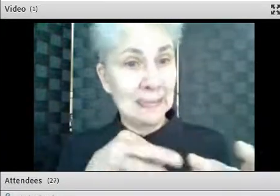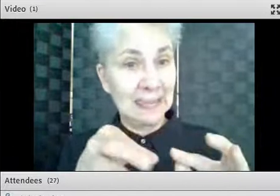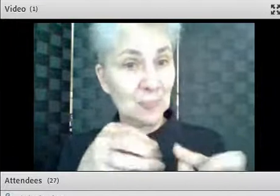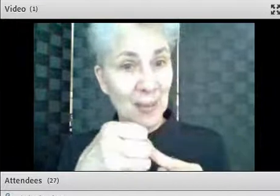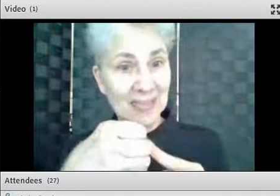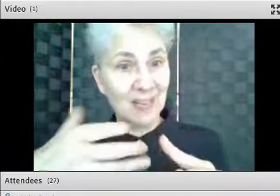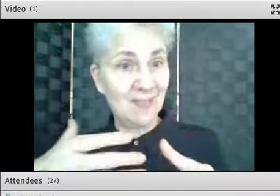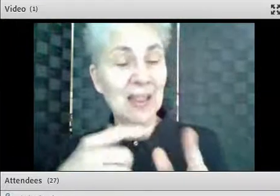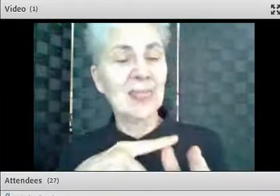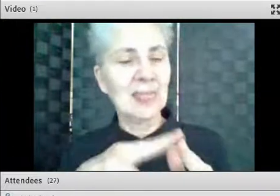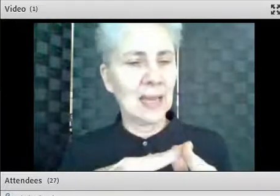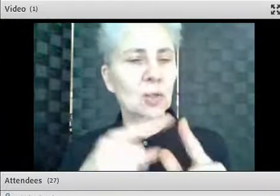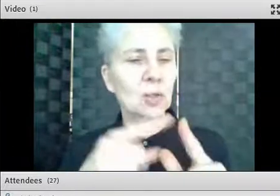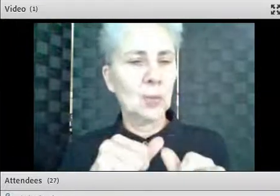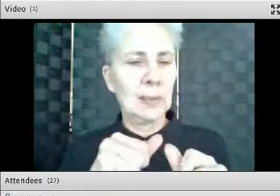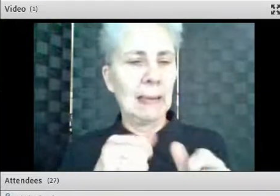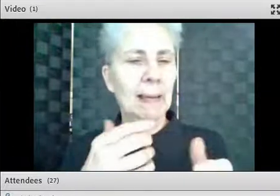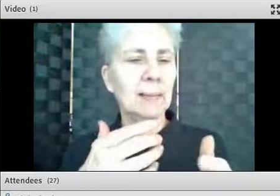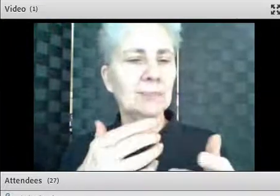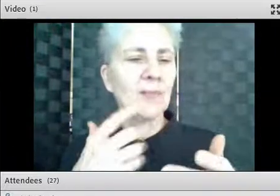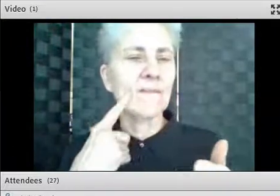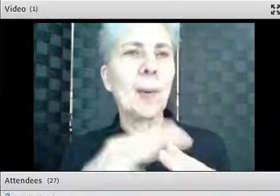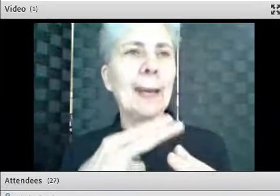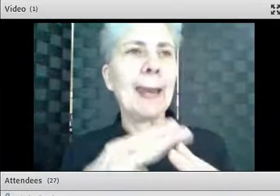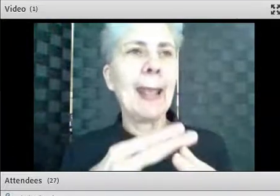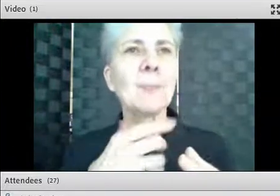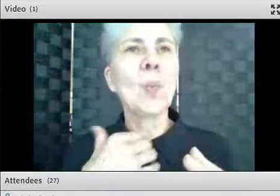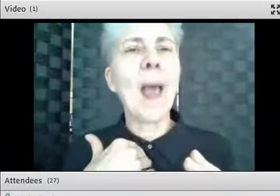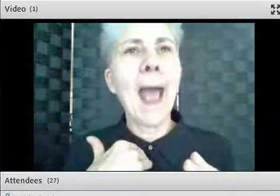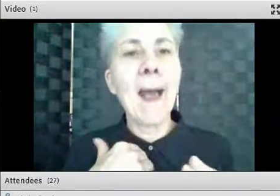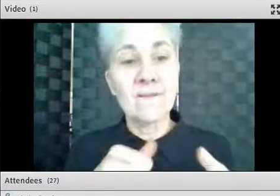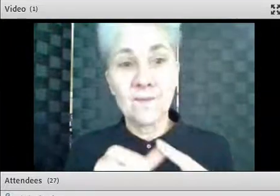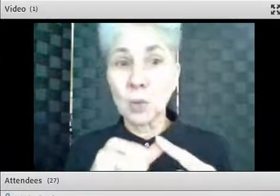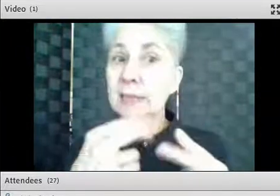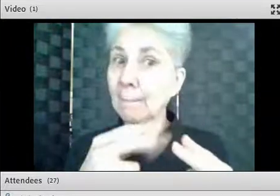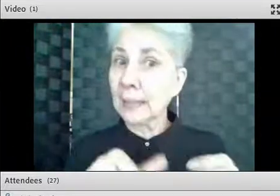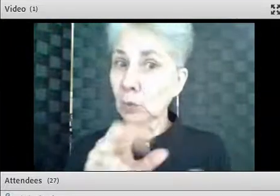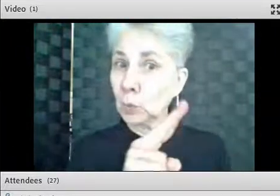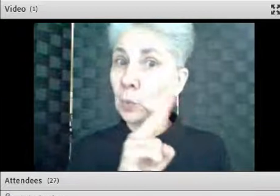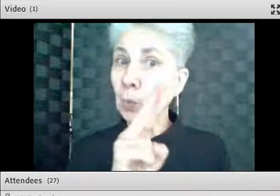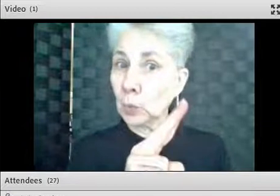then you can, for names, at least, you have the first name that you can Cutter,